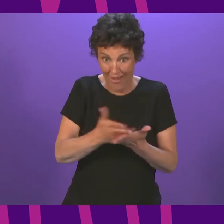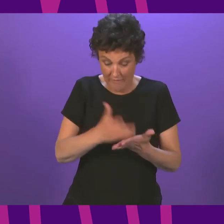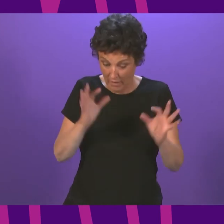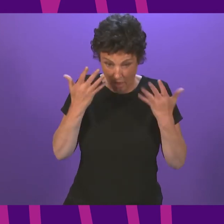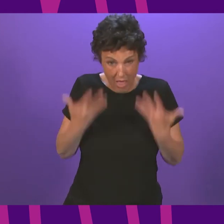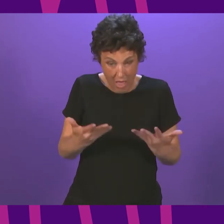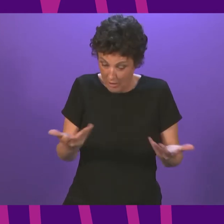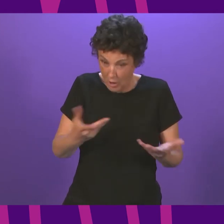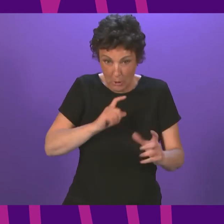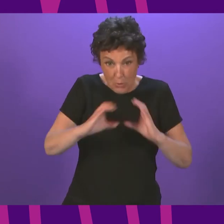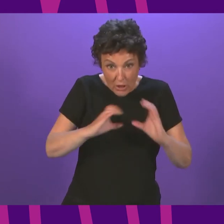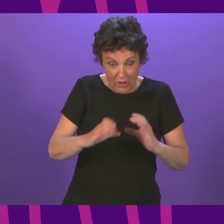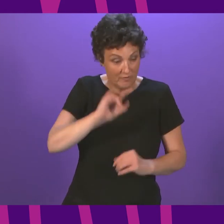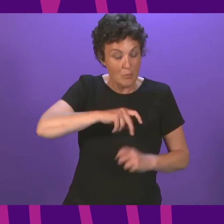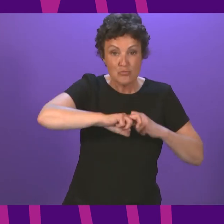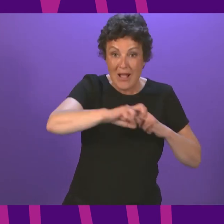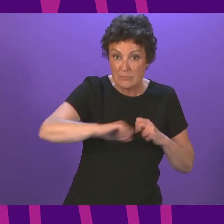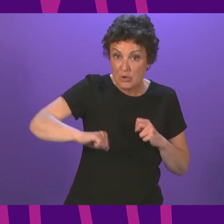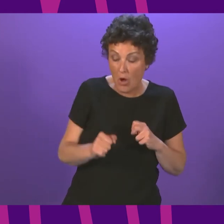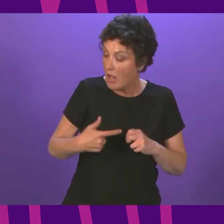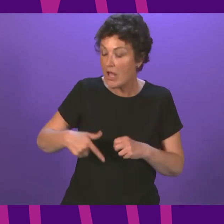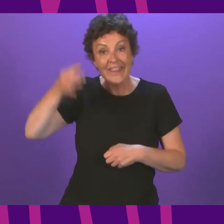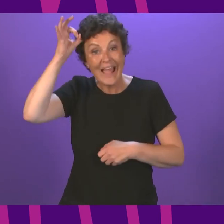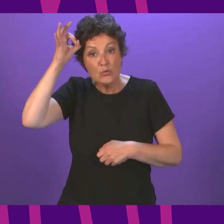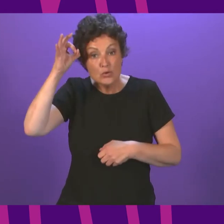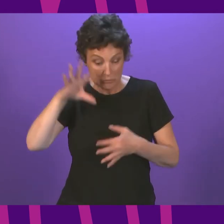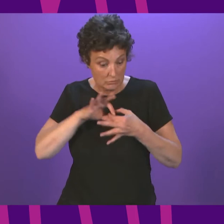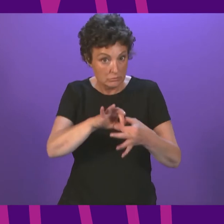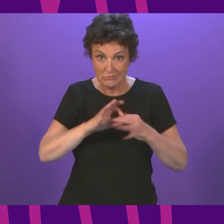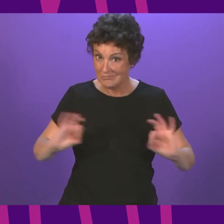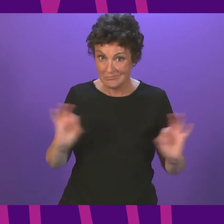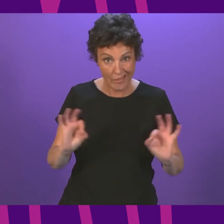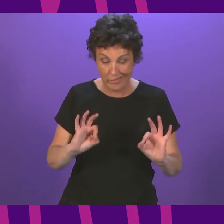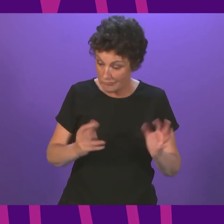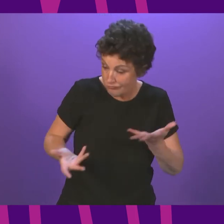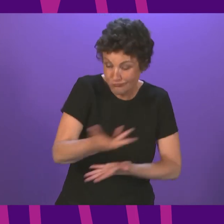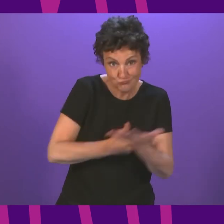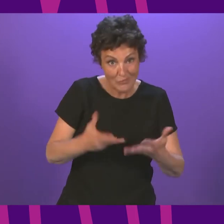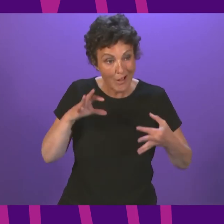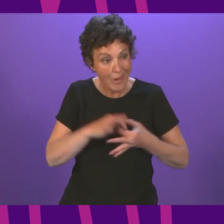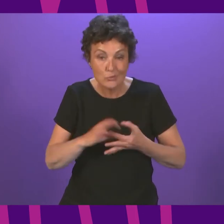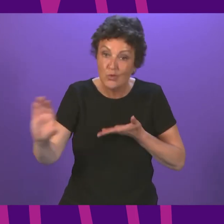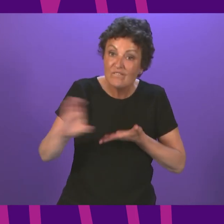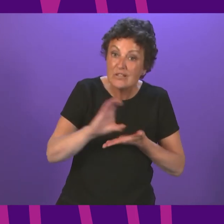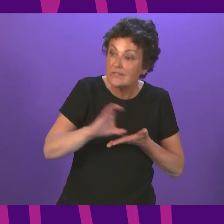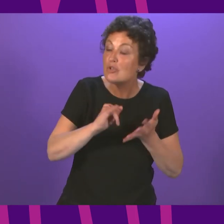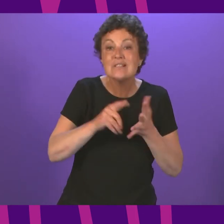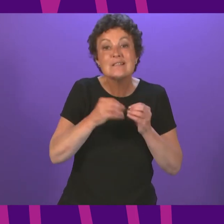had taken place between Transport Scotland and local authorities in relation to funding for franchising. The minister was reported as saying: